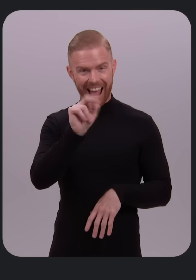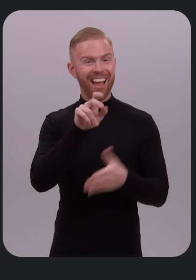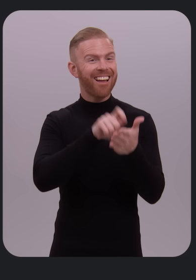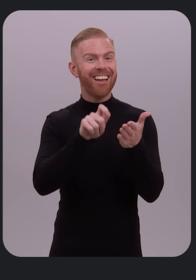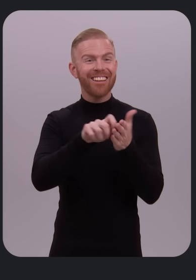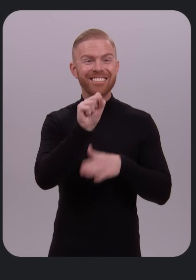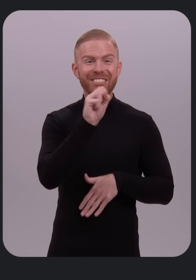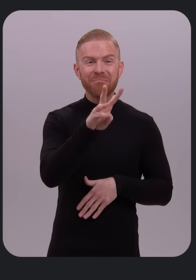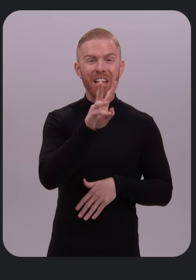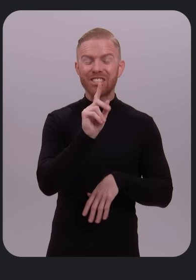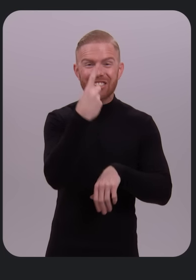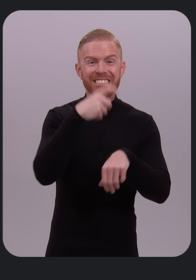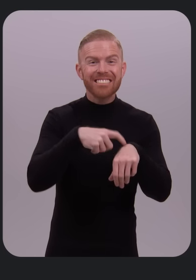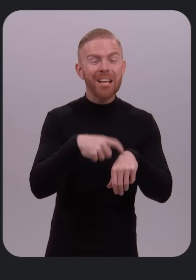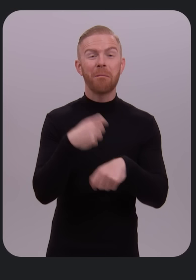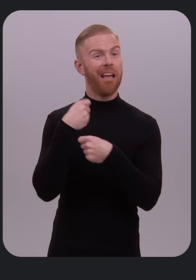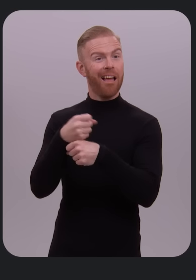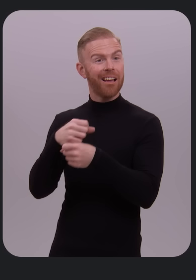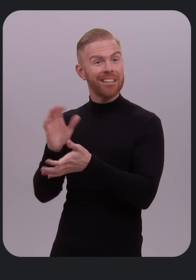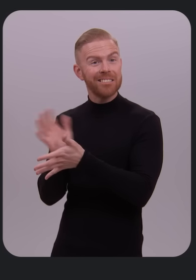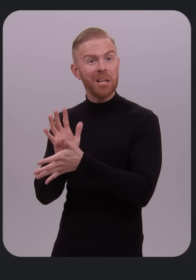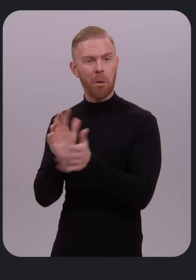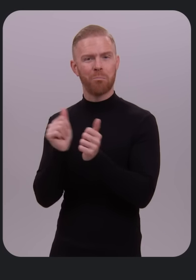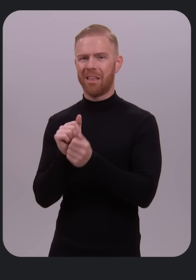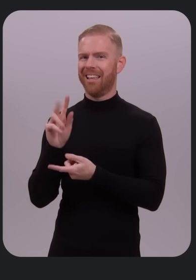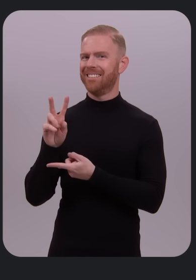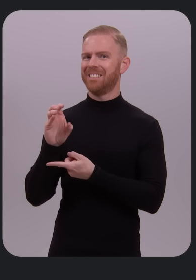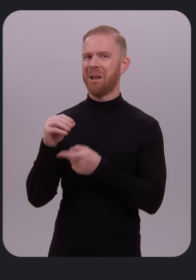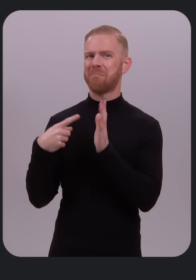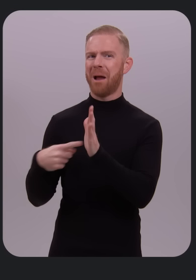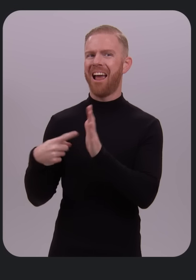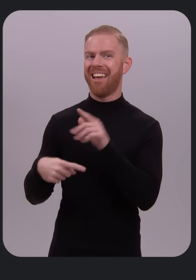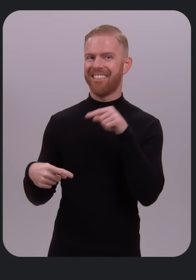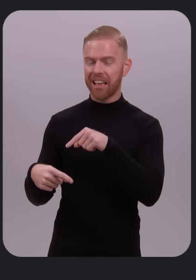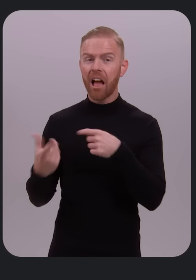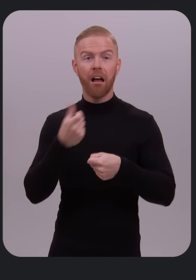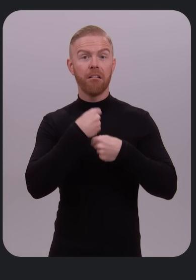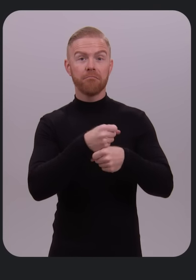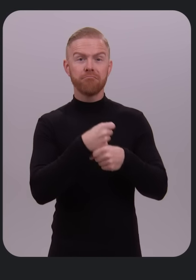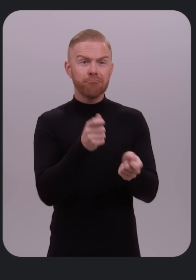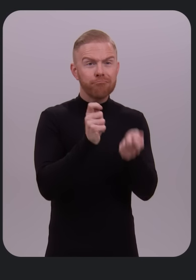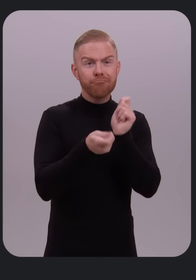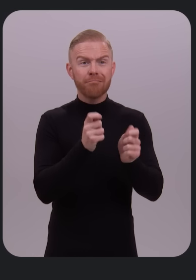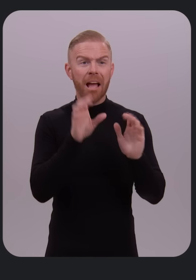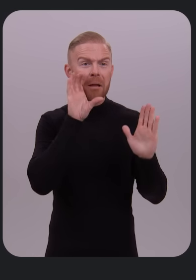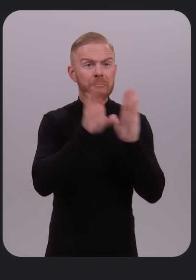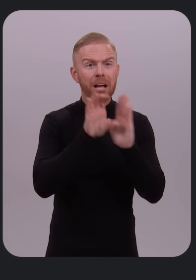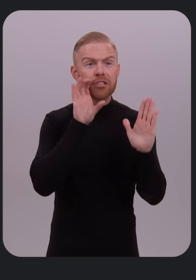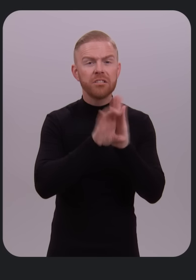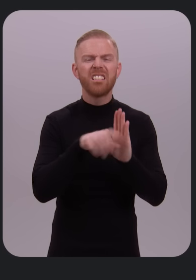or create a video with our Veo model, to generate and edit images. It's a new superpower for everyone.